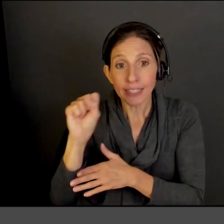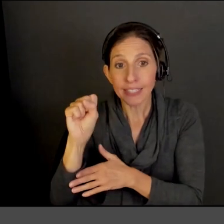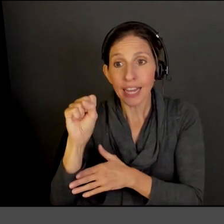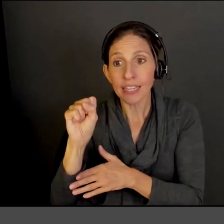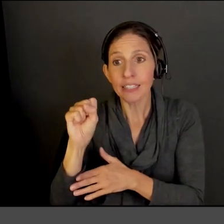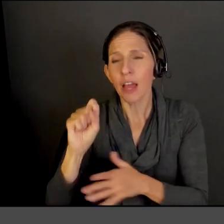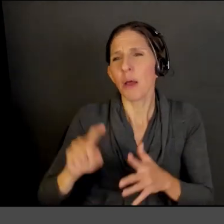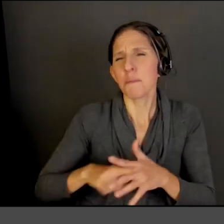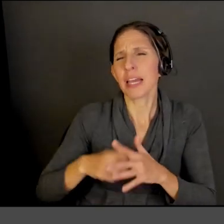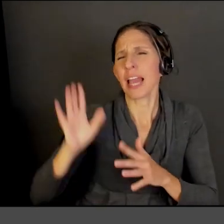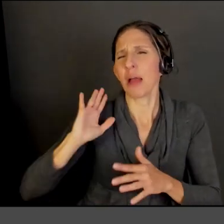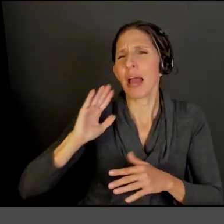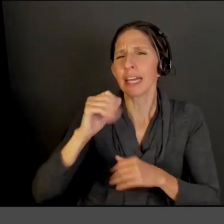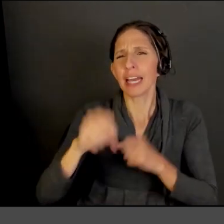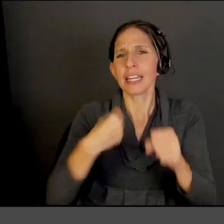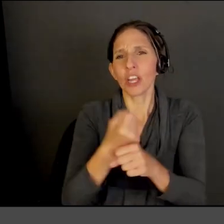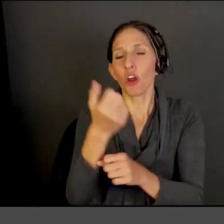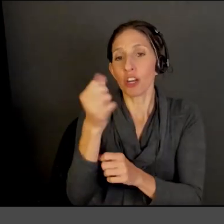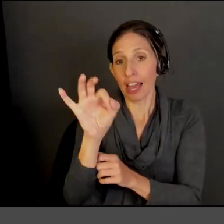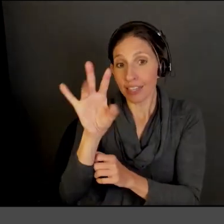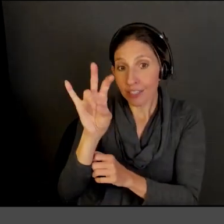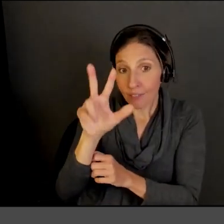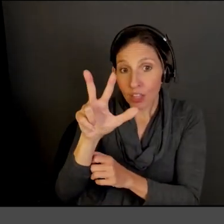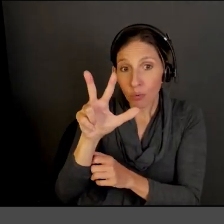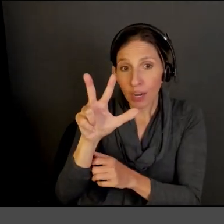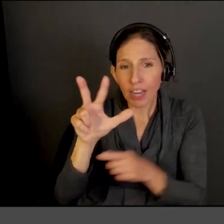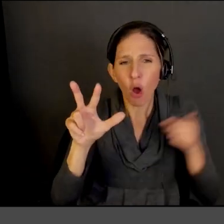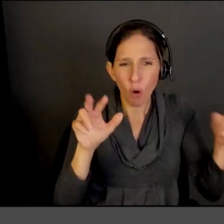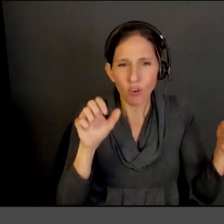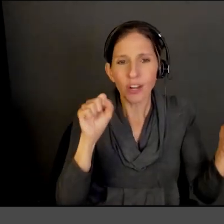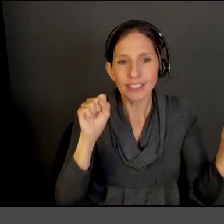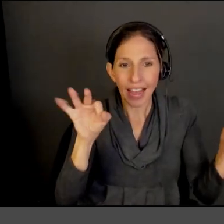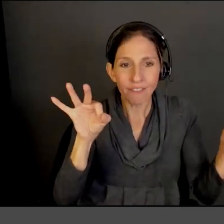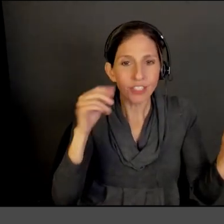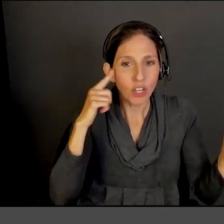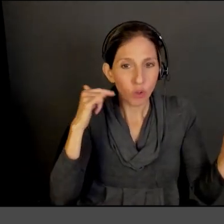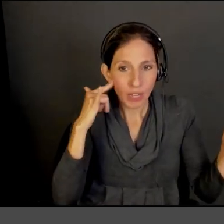IN SAN FRANCISCO, WITH THE VISITS OF SOME OF THE DANCE LEADERS,